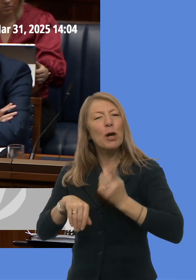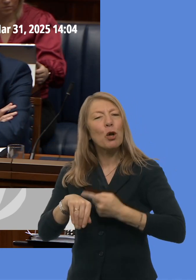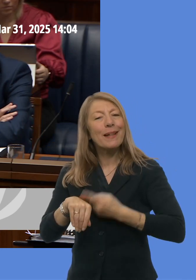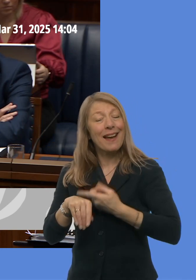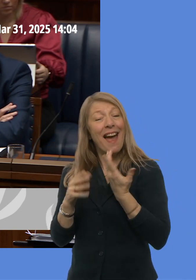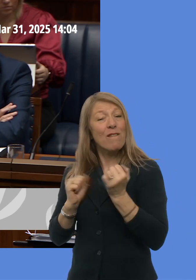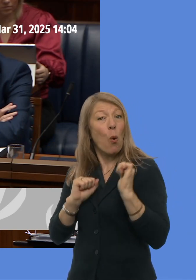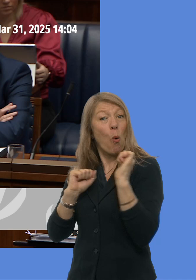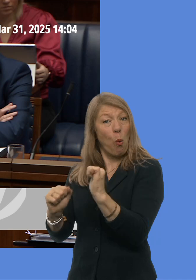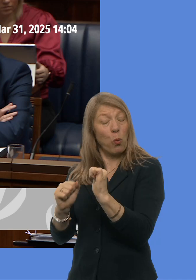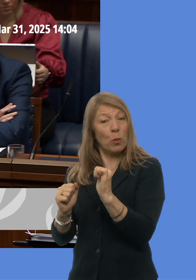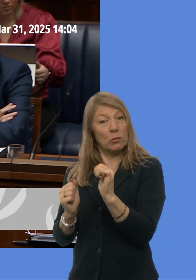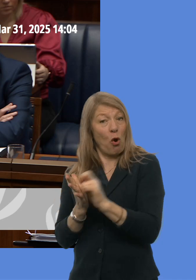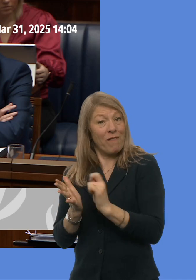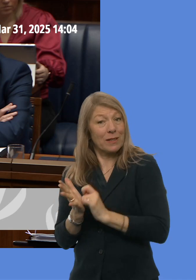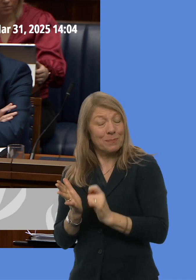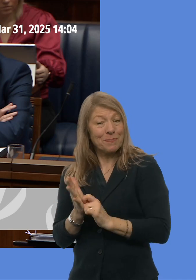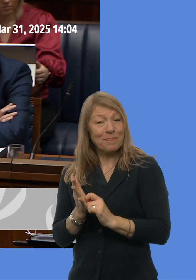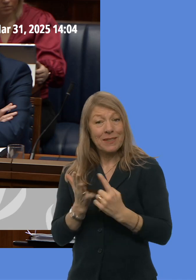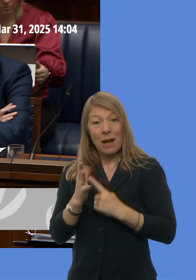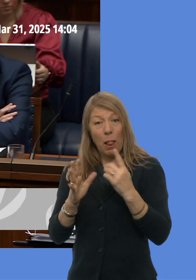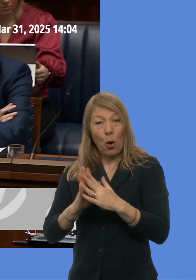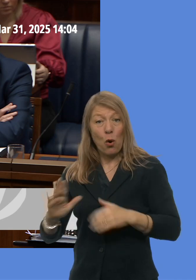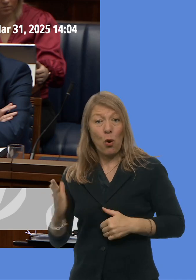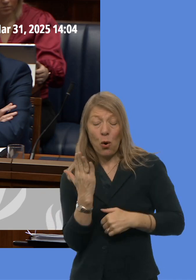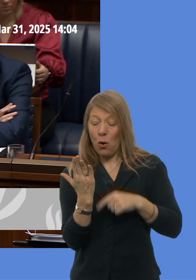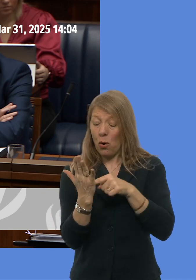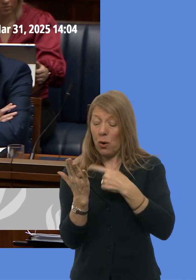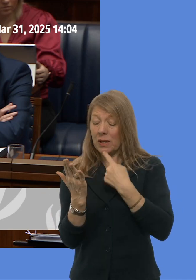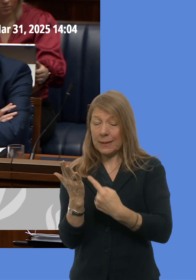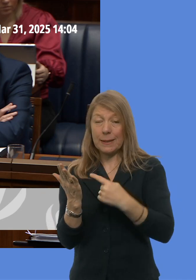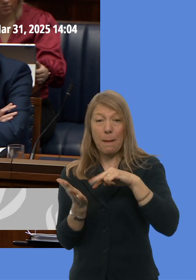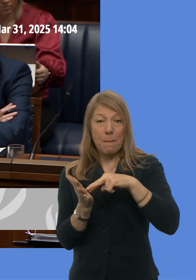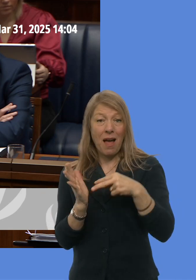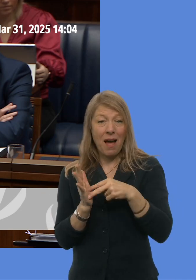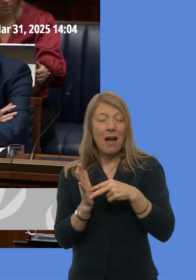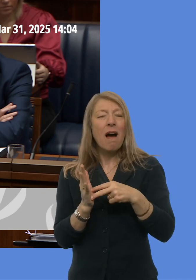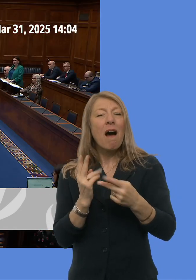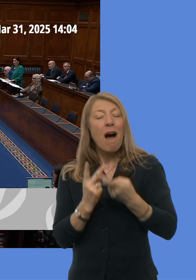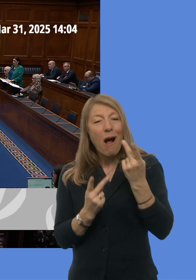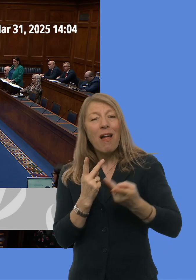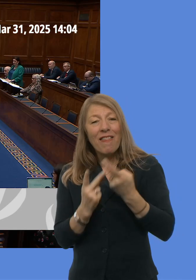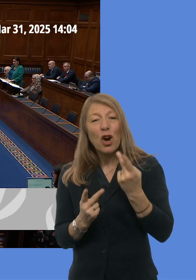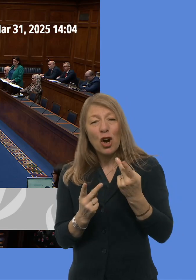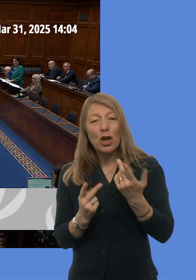Indeed, under the legislation there are a number of new bodies proposed, including the Just Transition Committee, and each of those bodies brings with